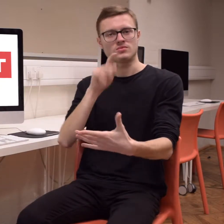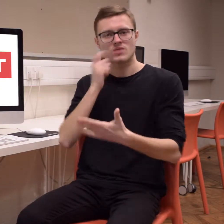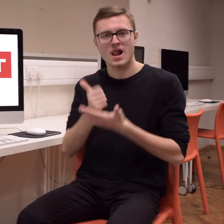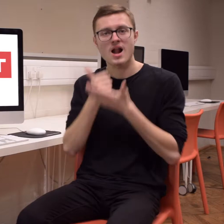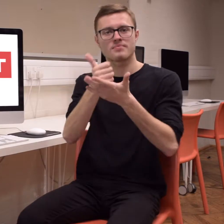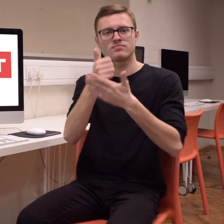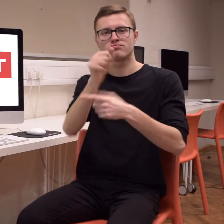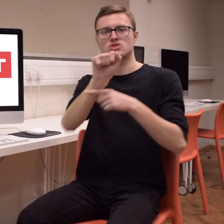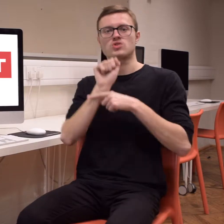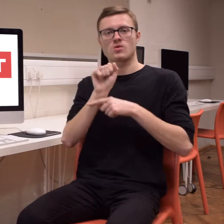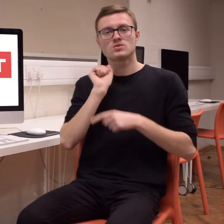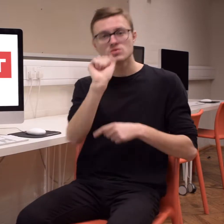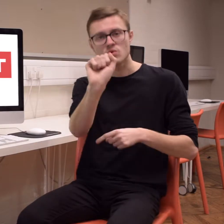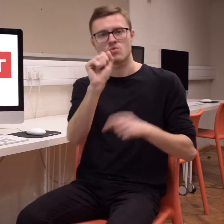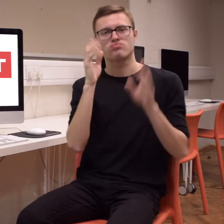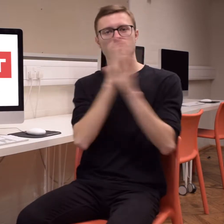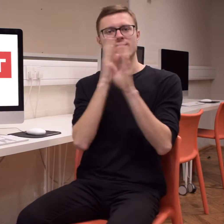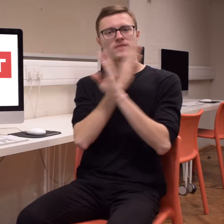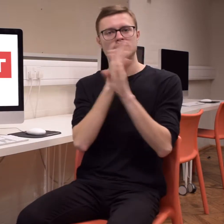finish your session. That will help you protect your privacy.